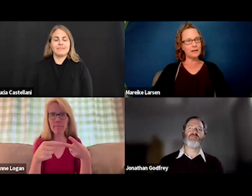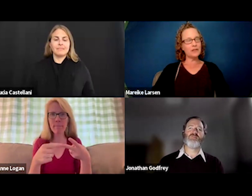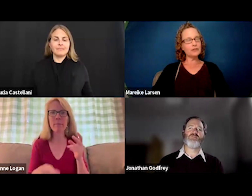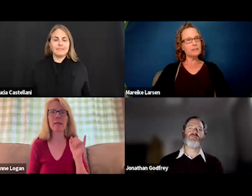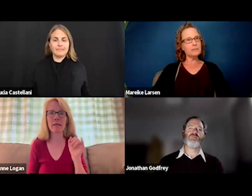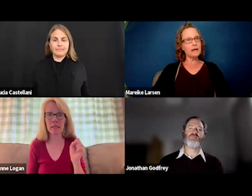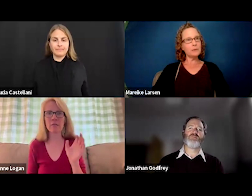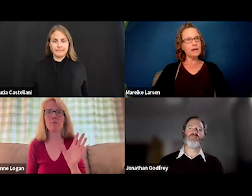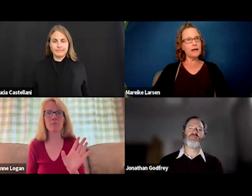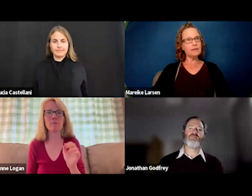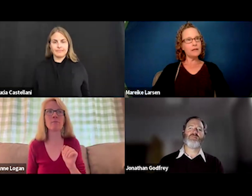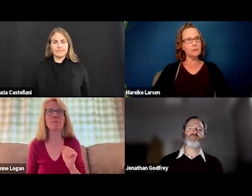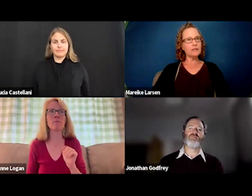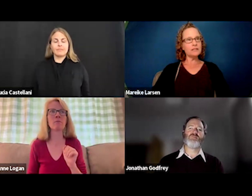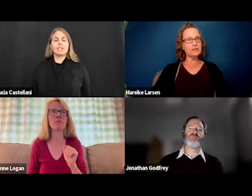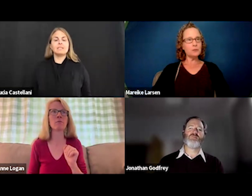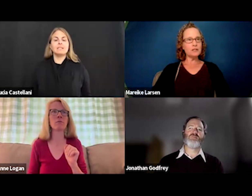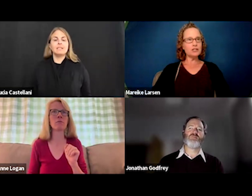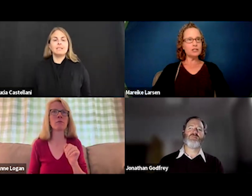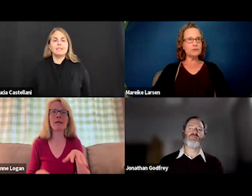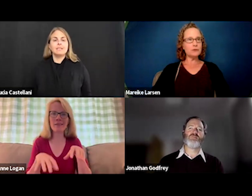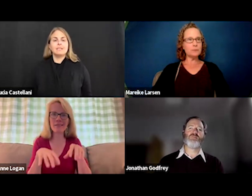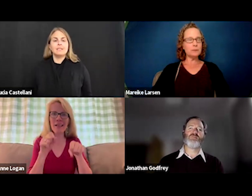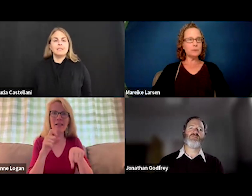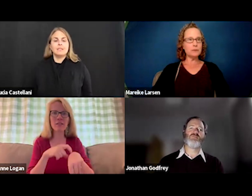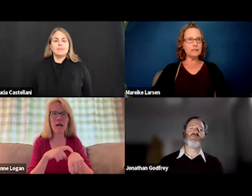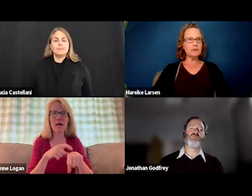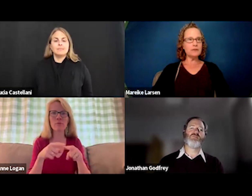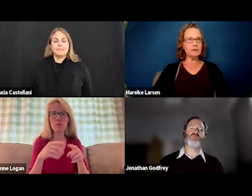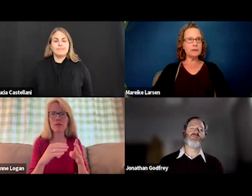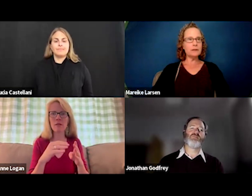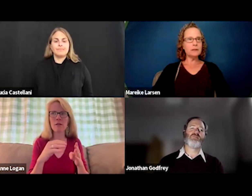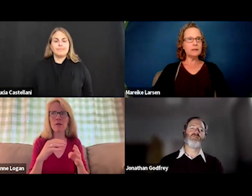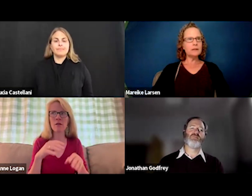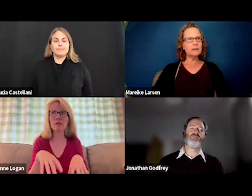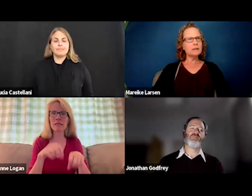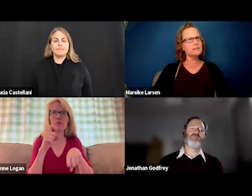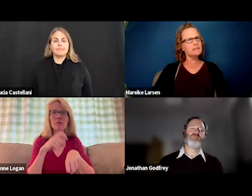Another tip that I would have in networking situations for people who are deaf--